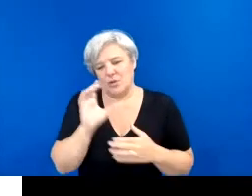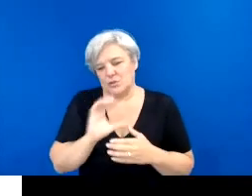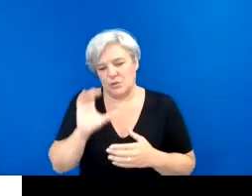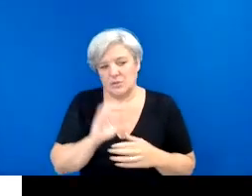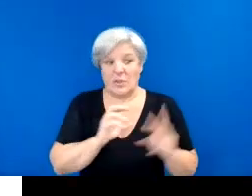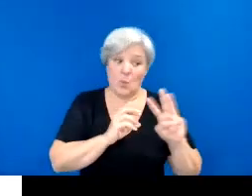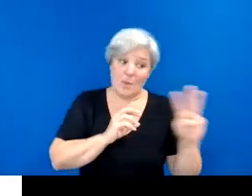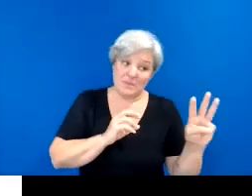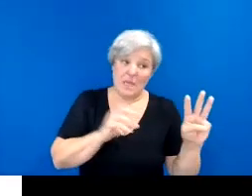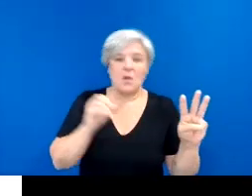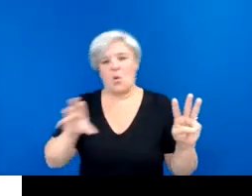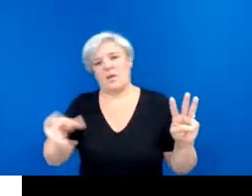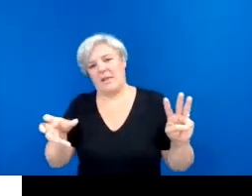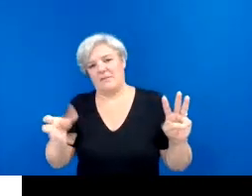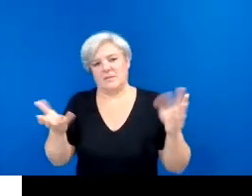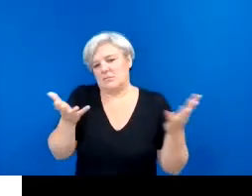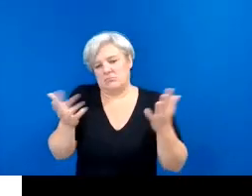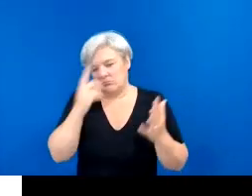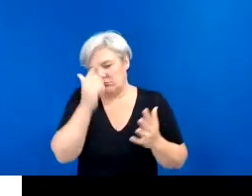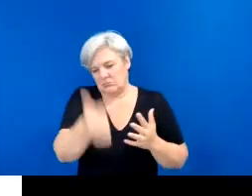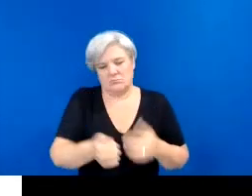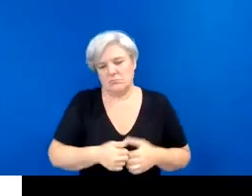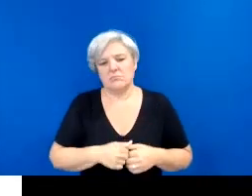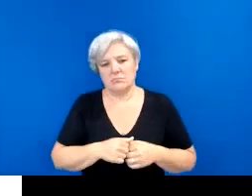or the Canvas site, there's probably more on the website though.